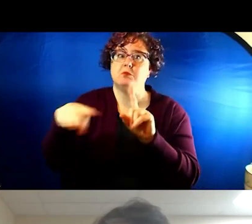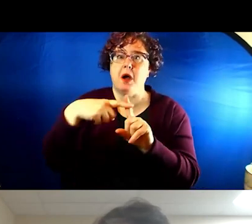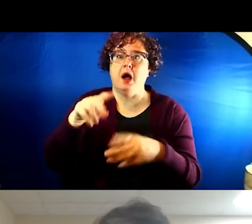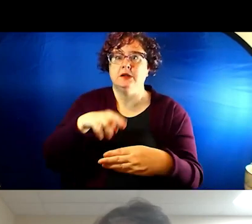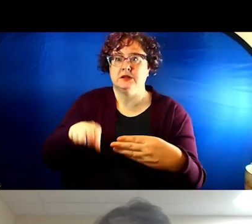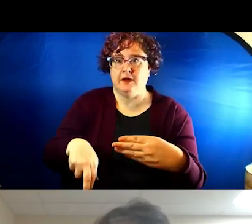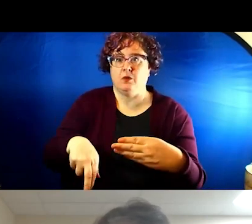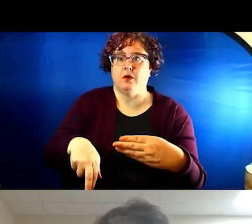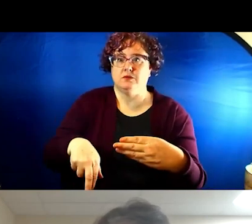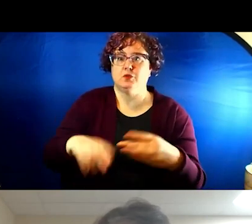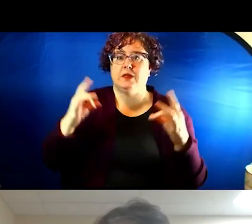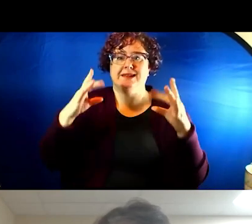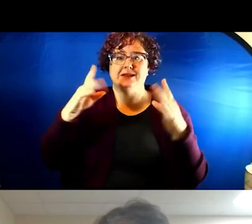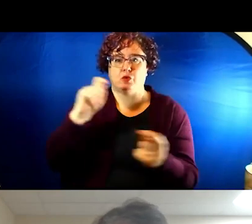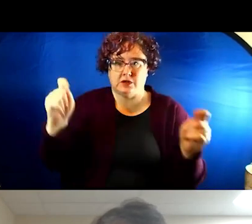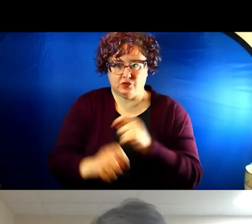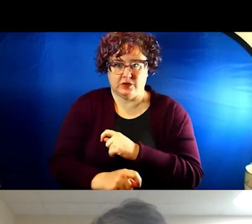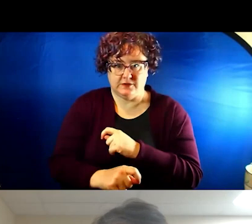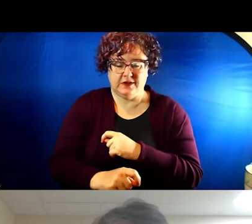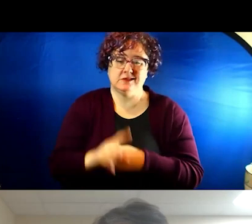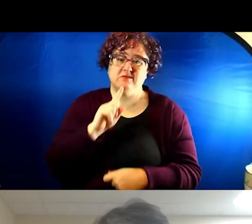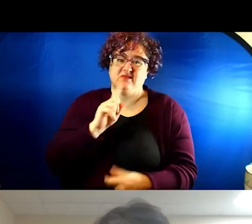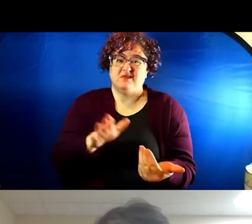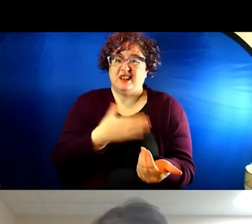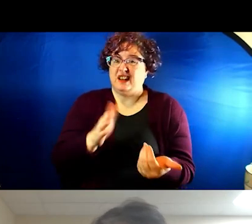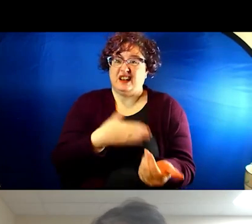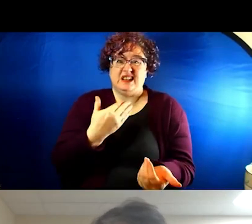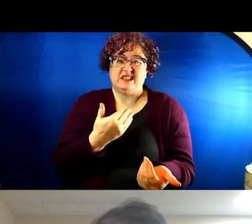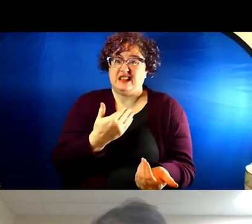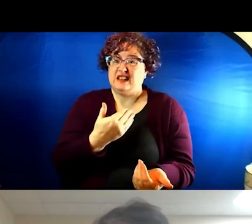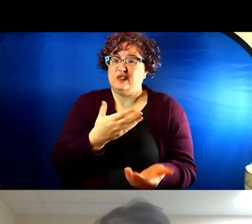TRANSFORMATION THAT IT MADE IT EASY TO JUMP ON JENNA'S BIG BOAT